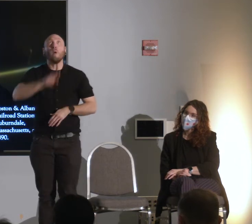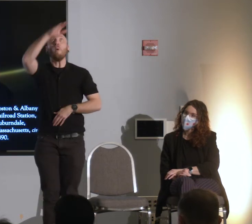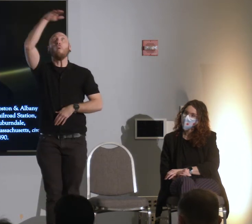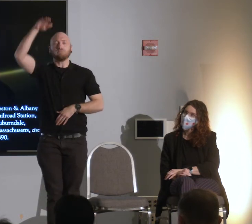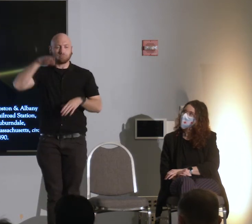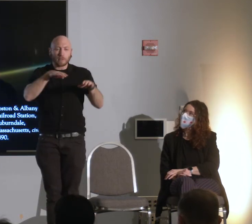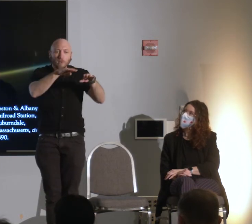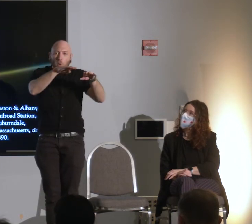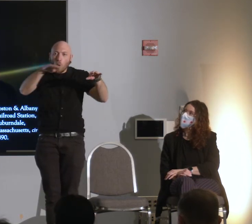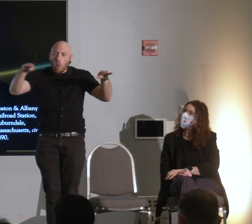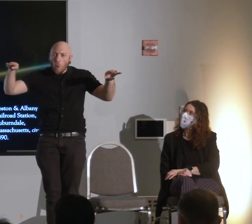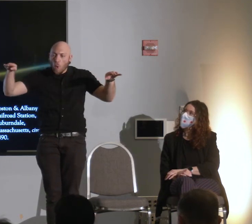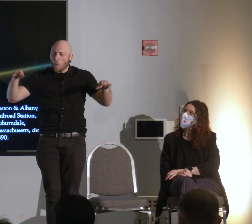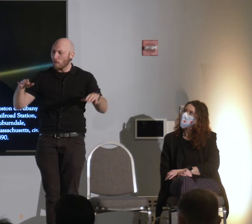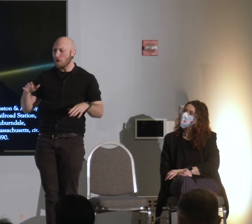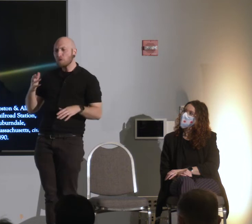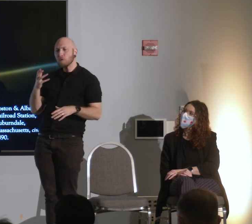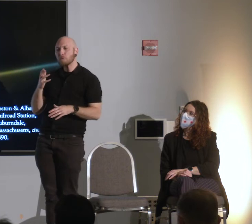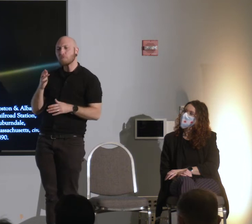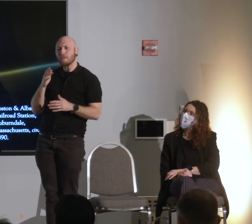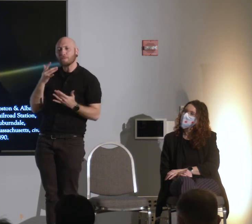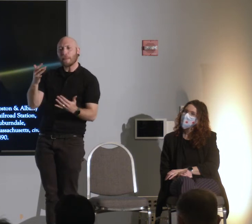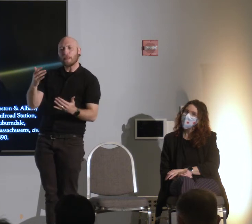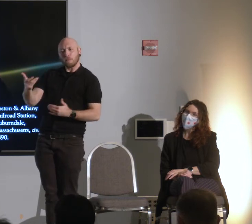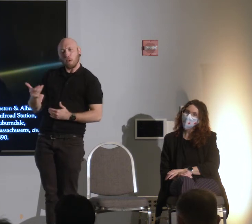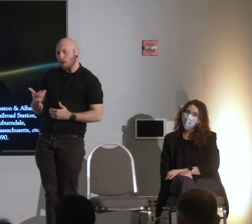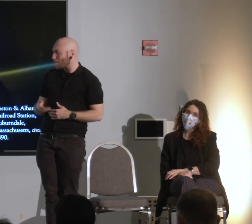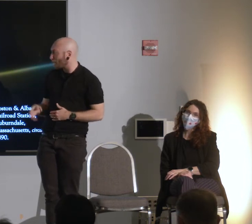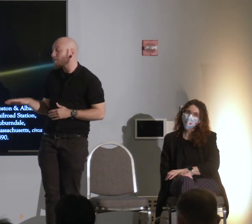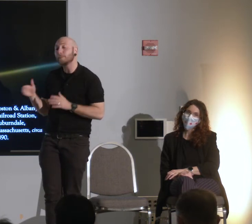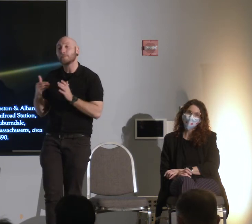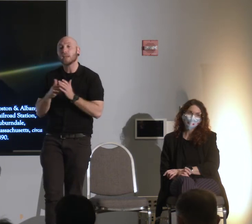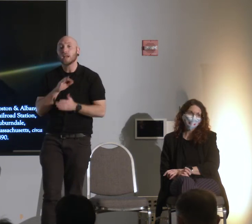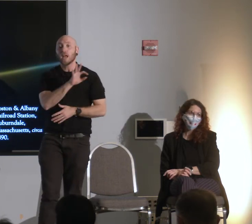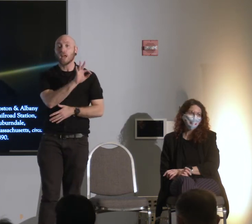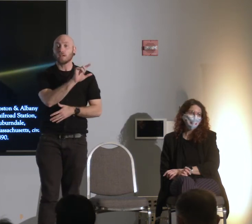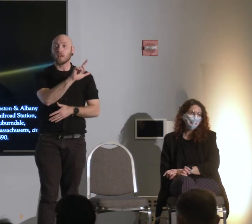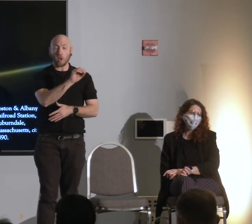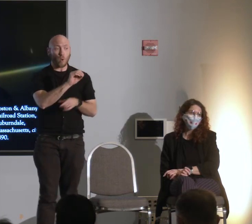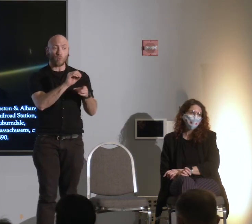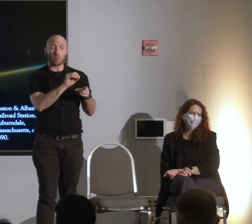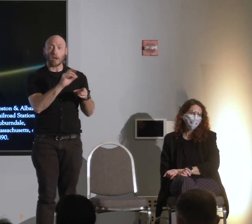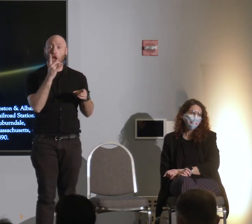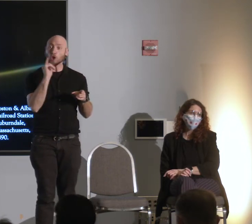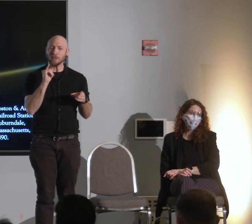[Coughing] Sorry. Once more, Olstead made station look like it belonged there.